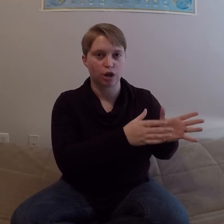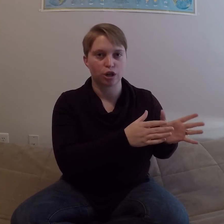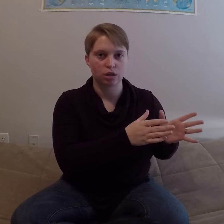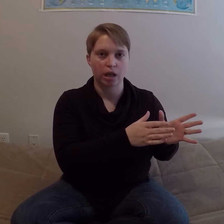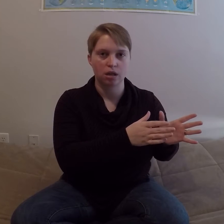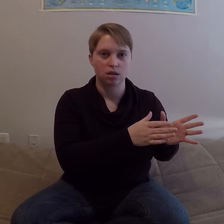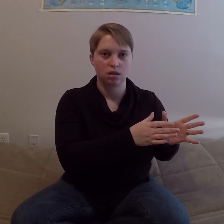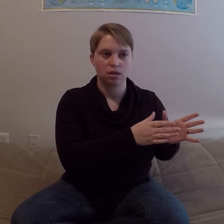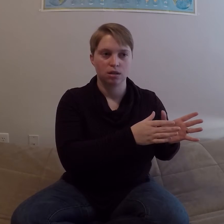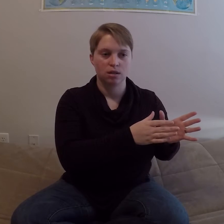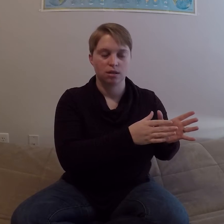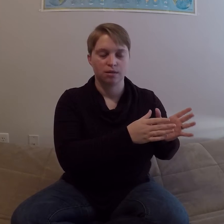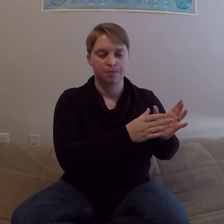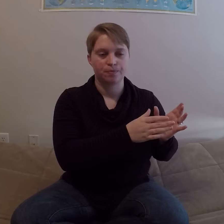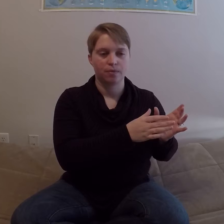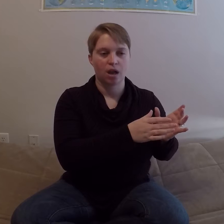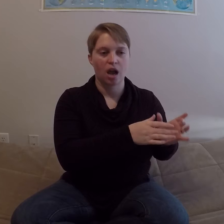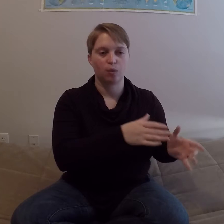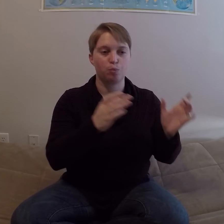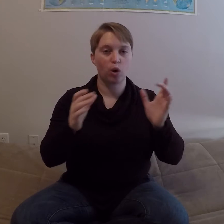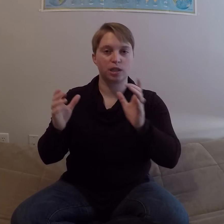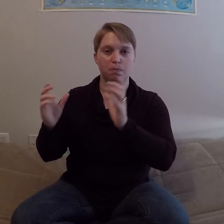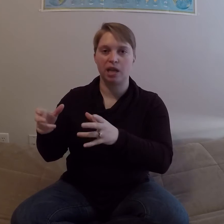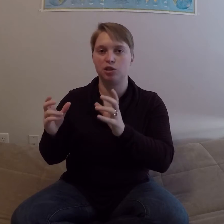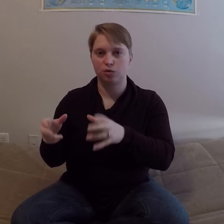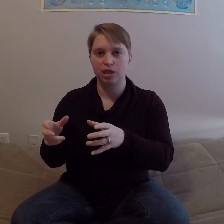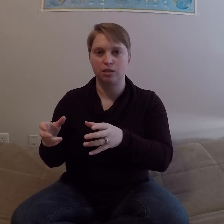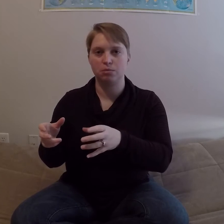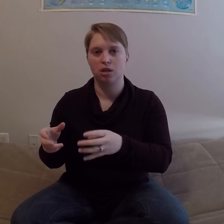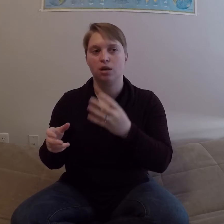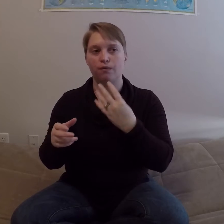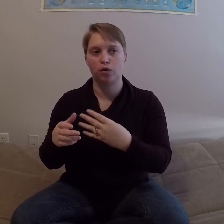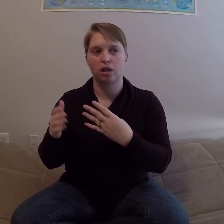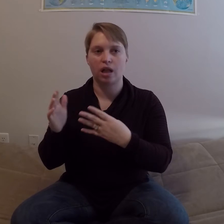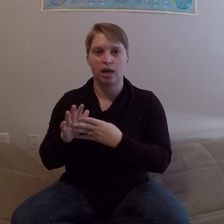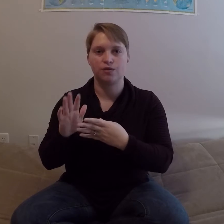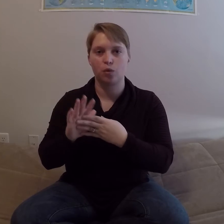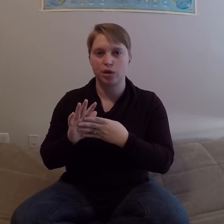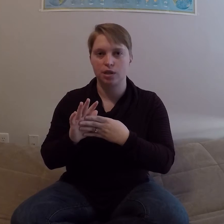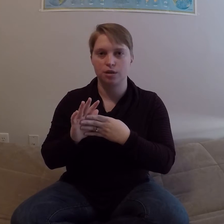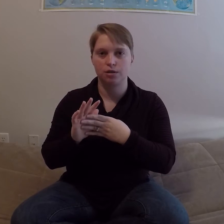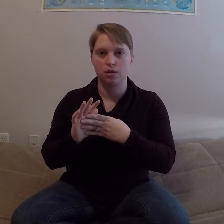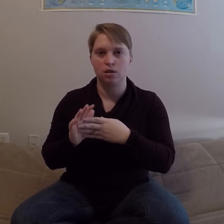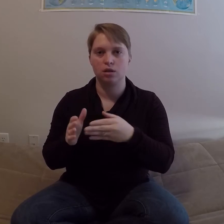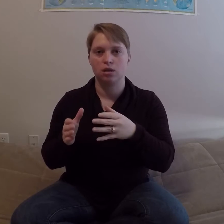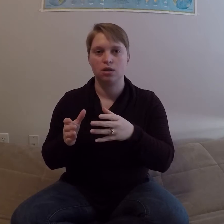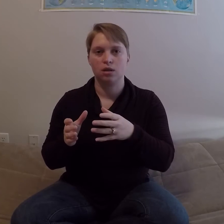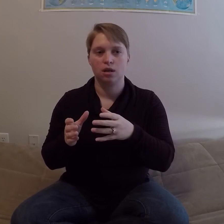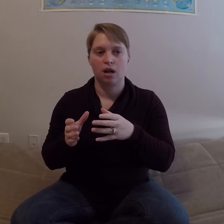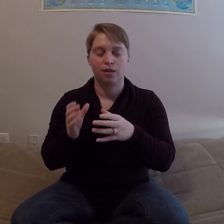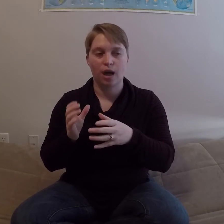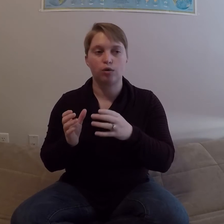early and was mainstreamed for the last four years.